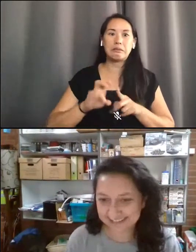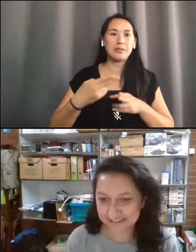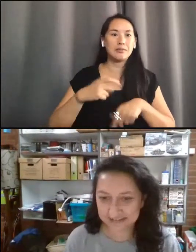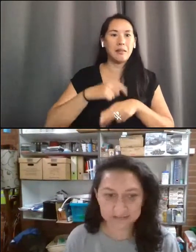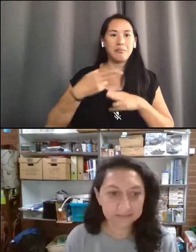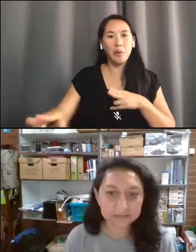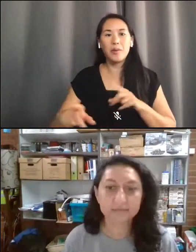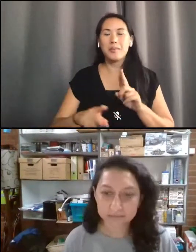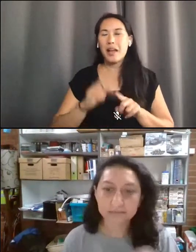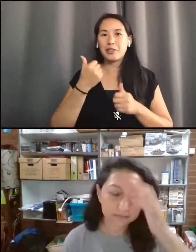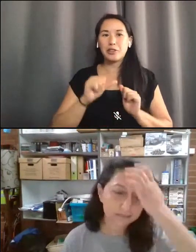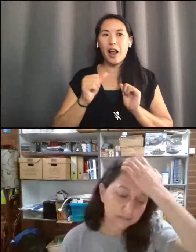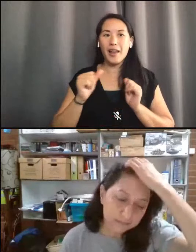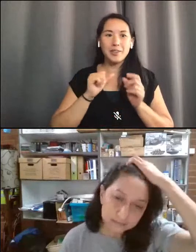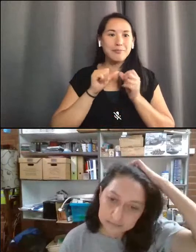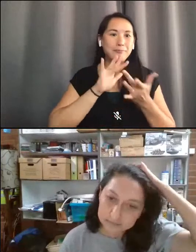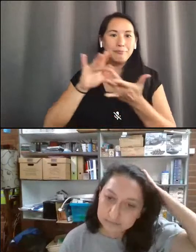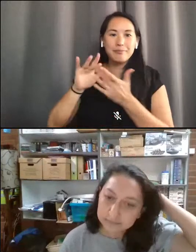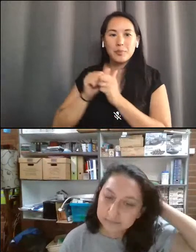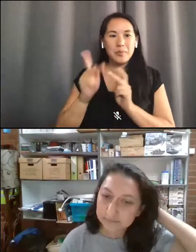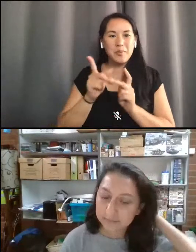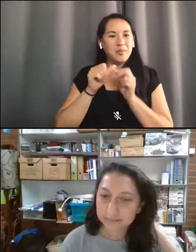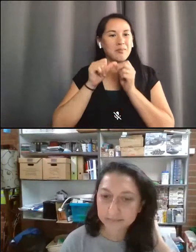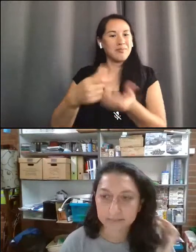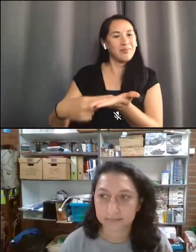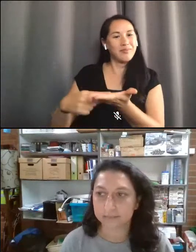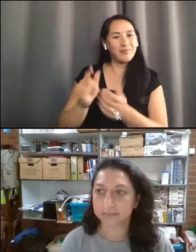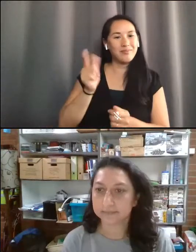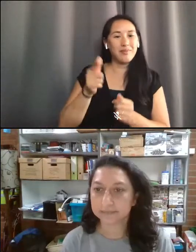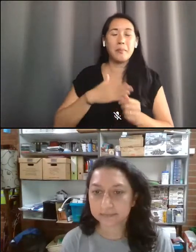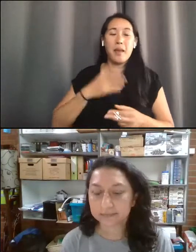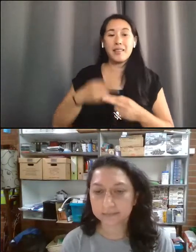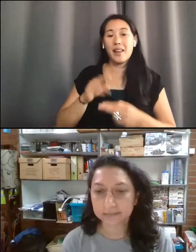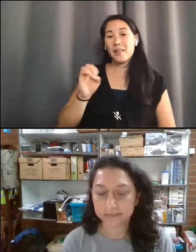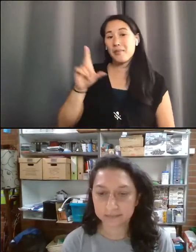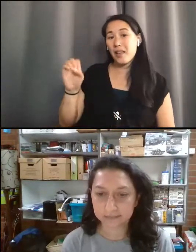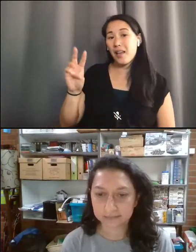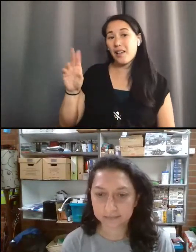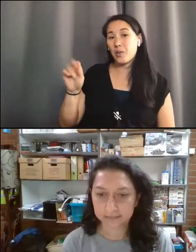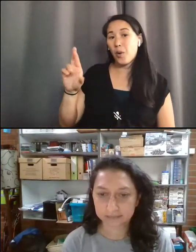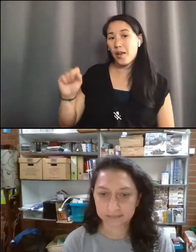um who wants to carry the conversation forward so my name is elle waters um i use she her pronouns